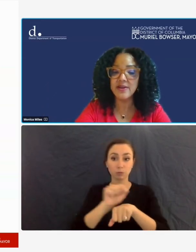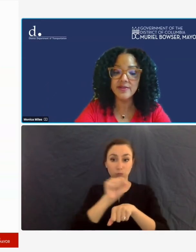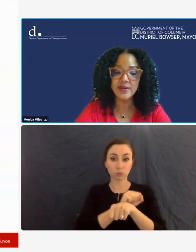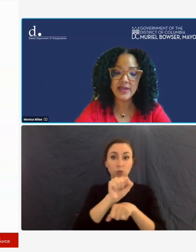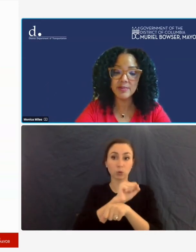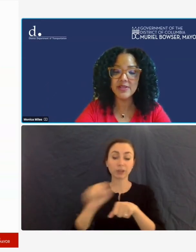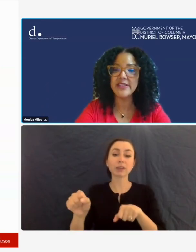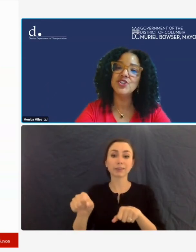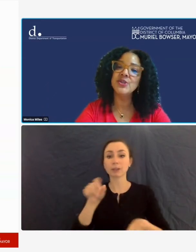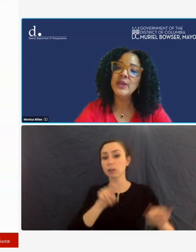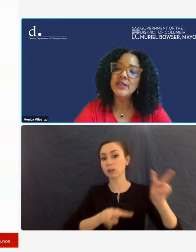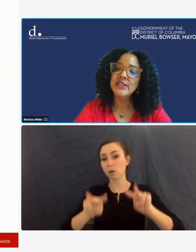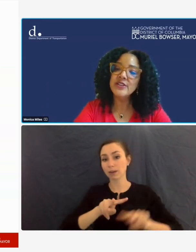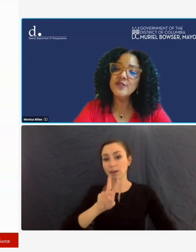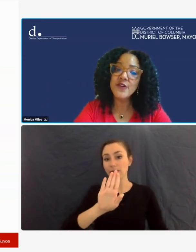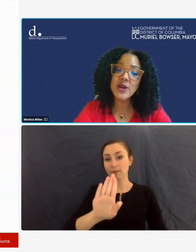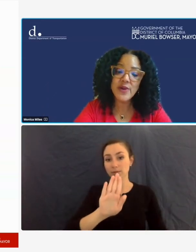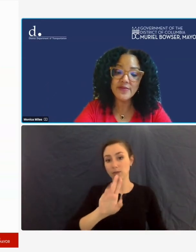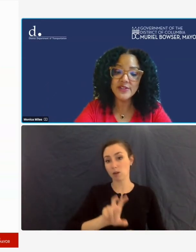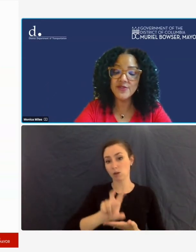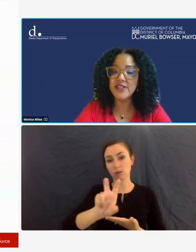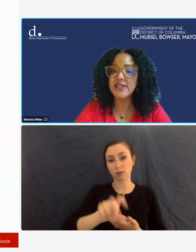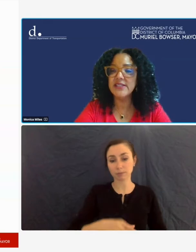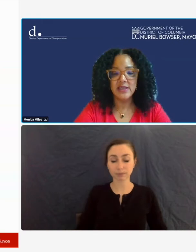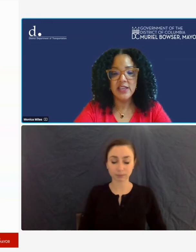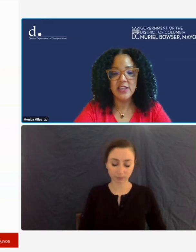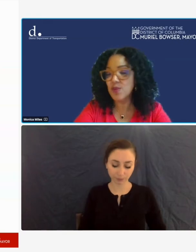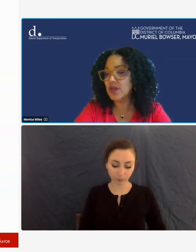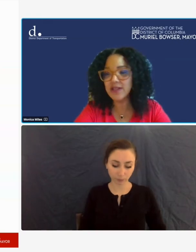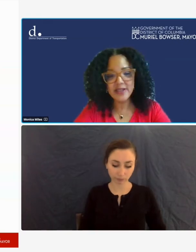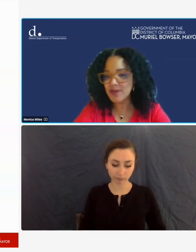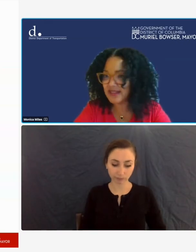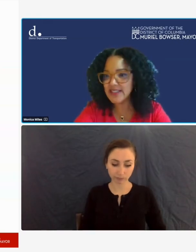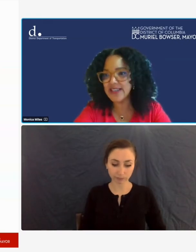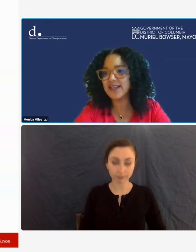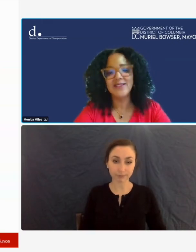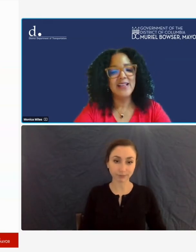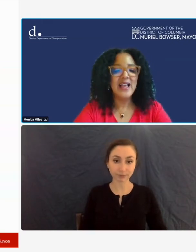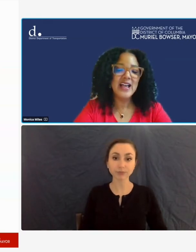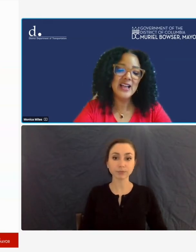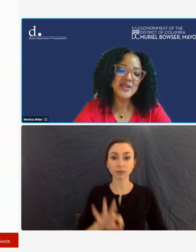their compensation so the far reference for this if you want to look it up in detail is